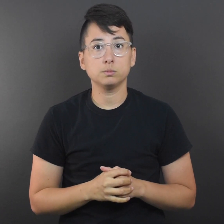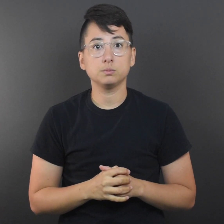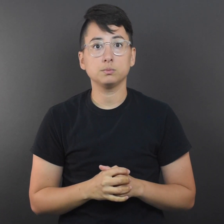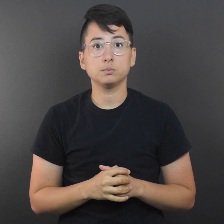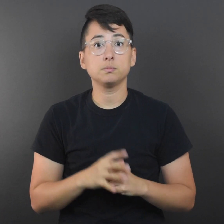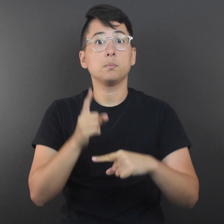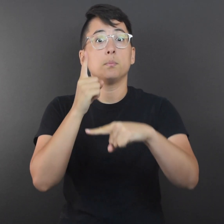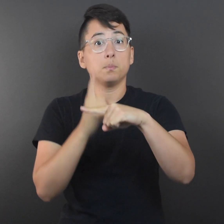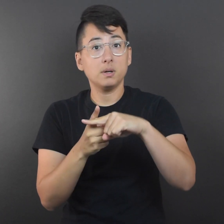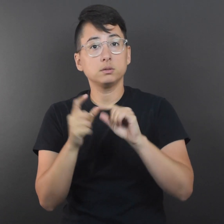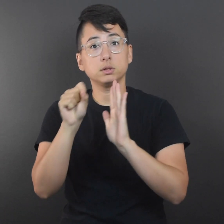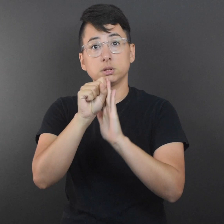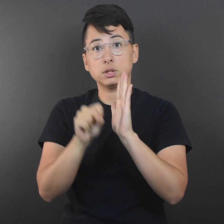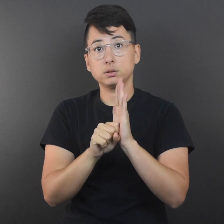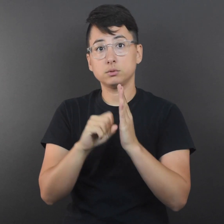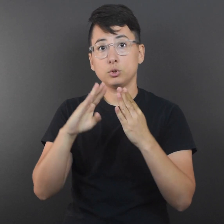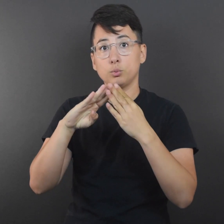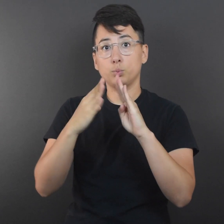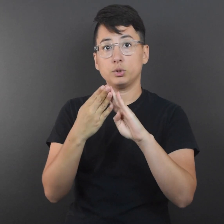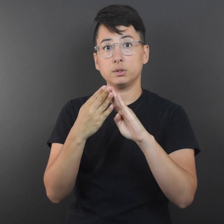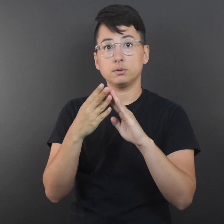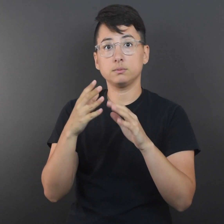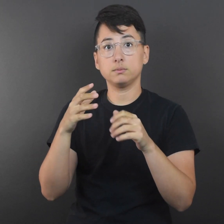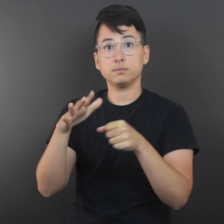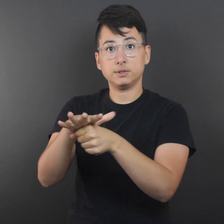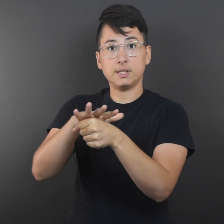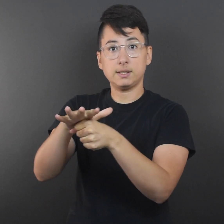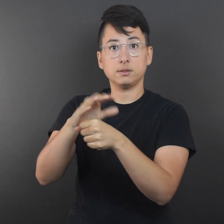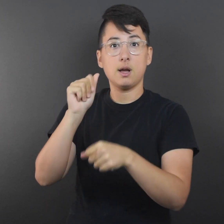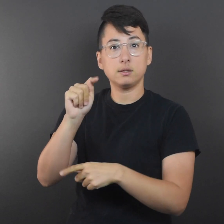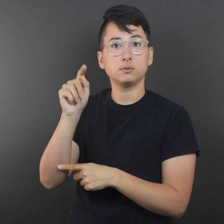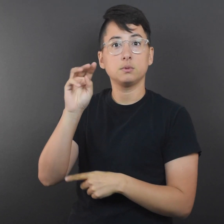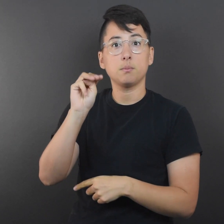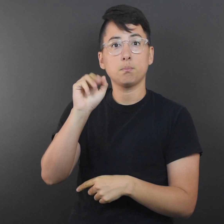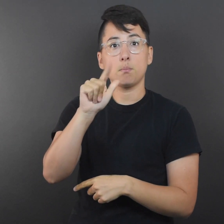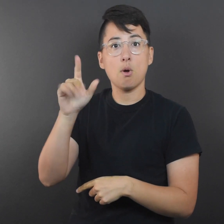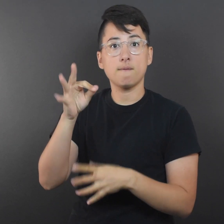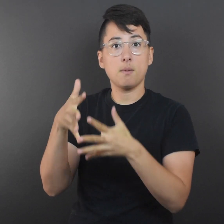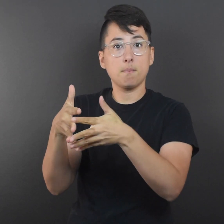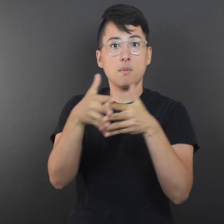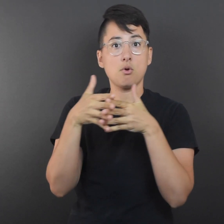the state’s community vaccination site at the Mall of America will be offering Pfizer vaccines to